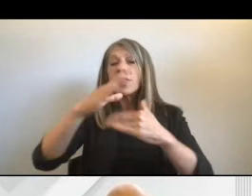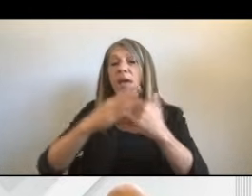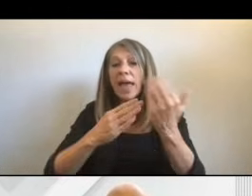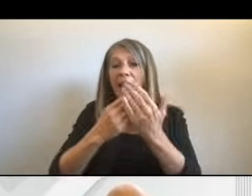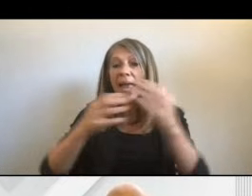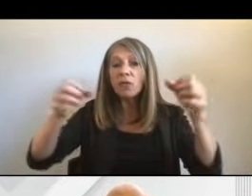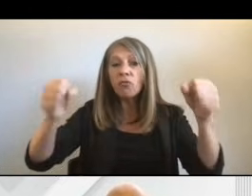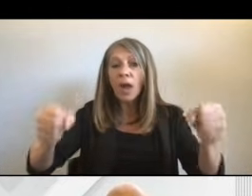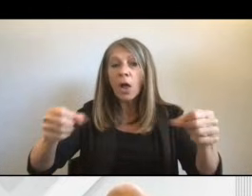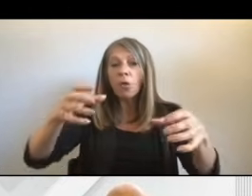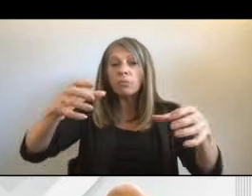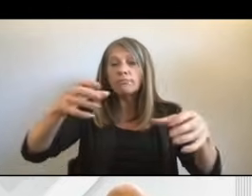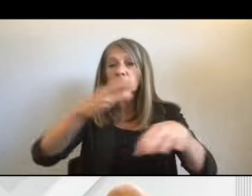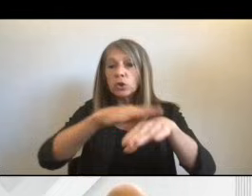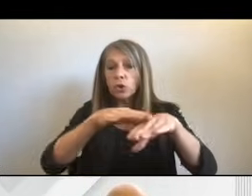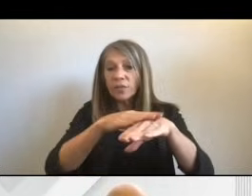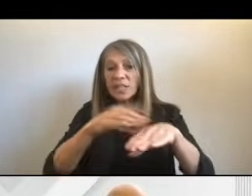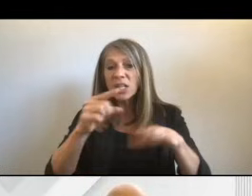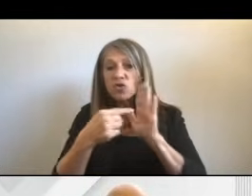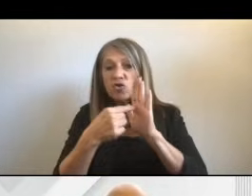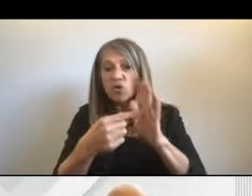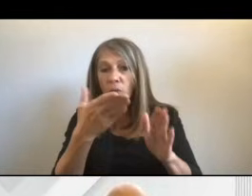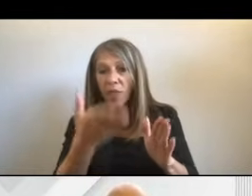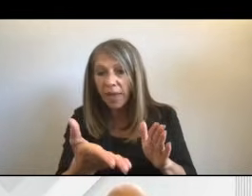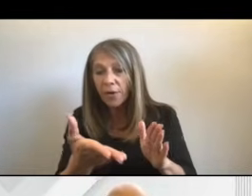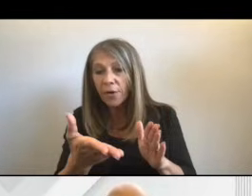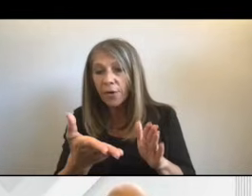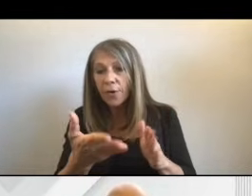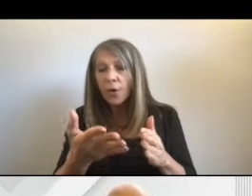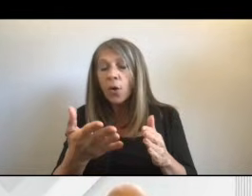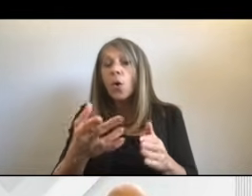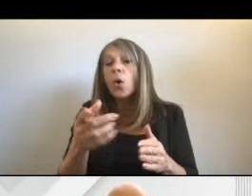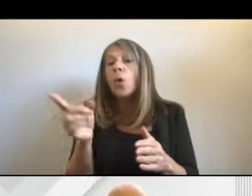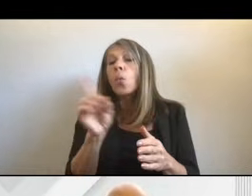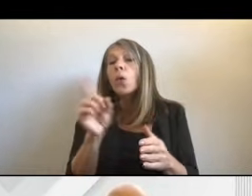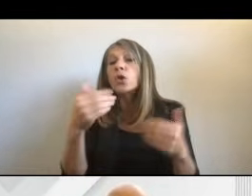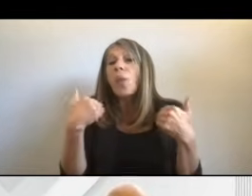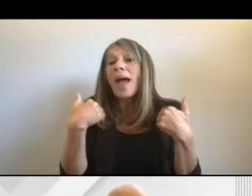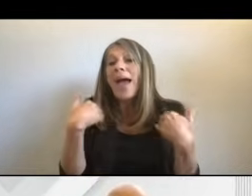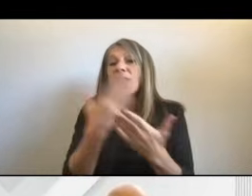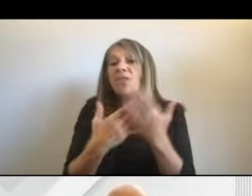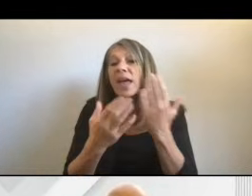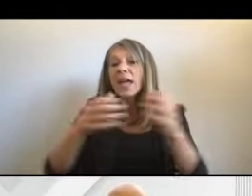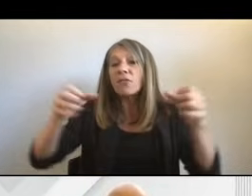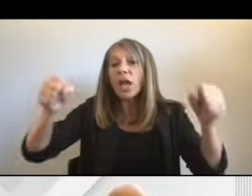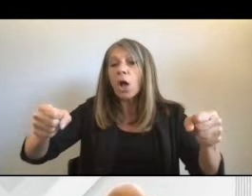you here, that you know, whatever you've got your hand rail attached to, you're going to need